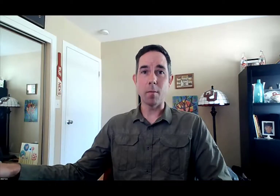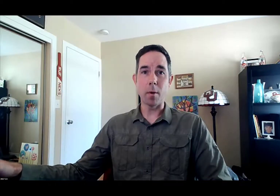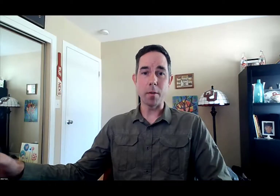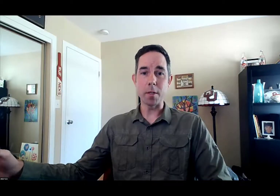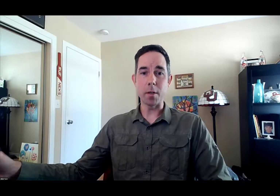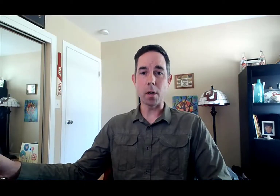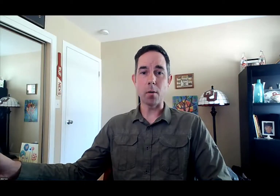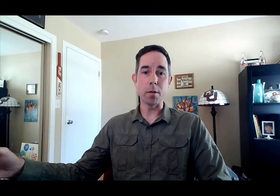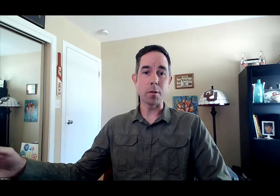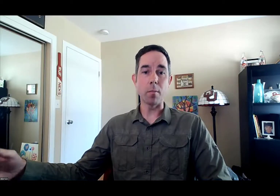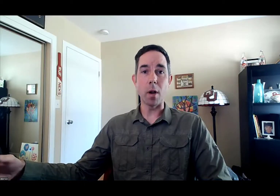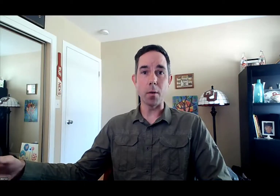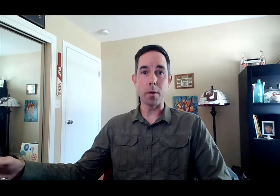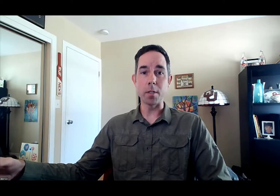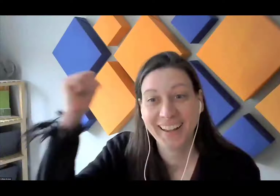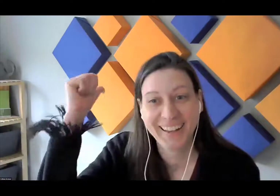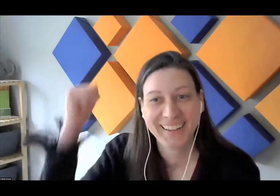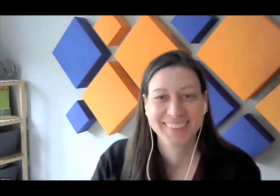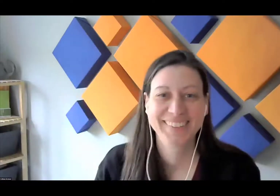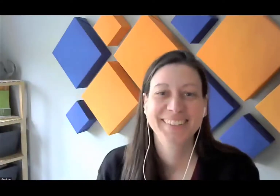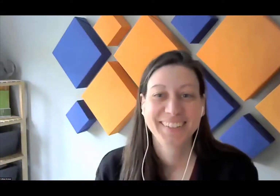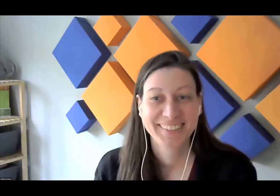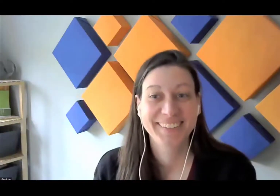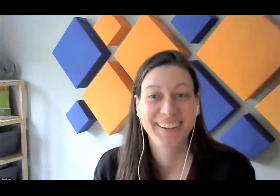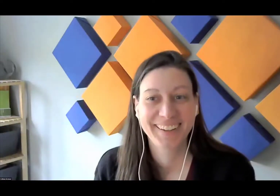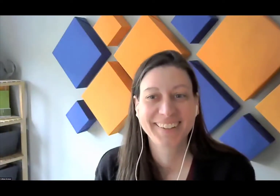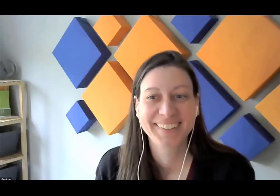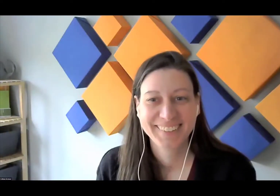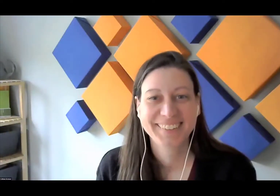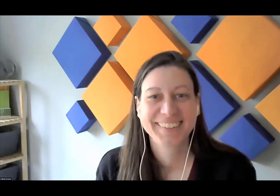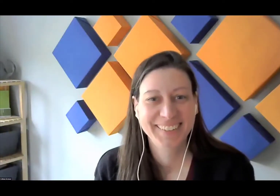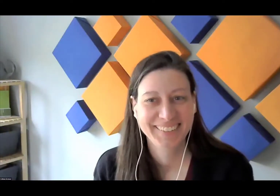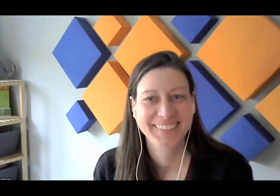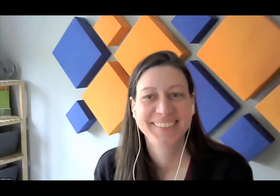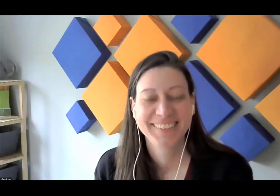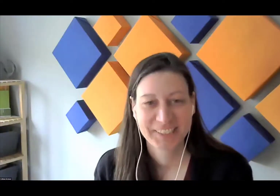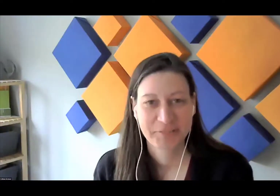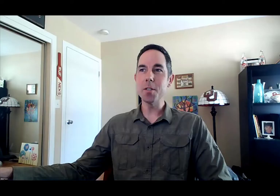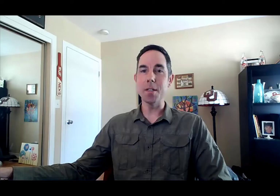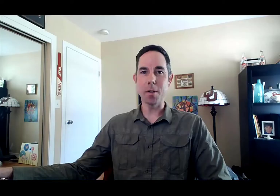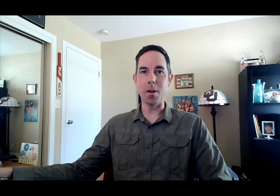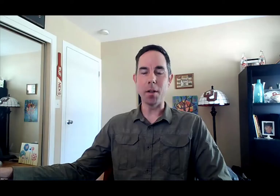I mean, whether it's a darker...orange is difficult.